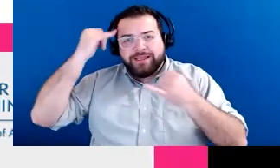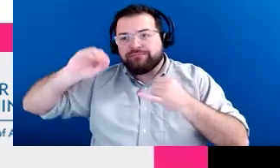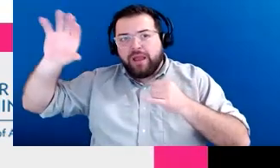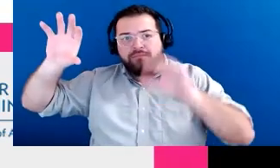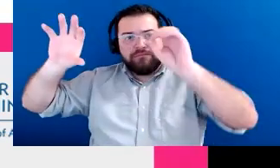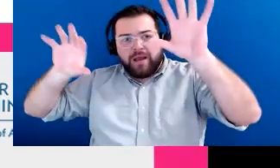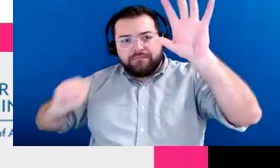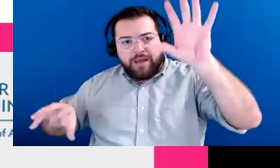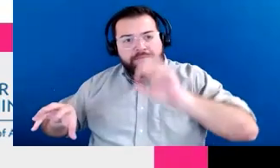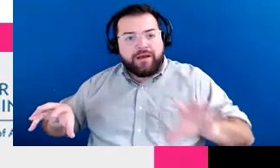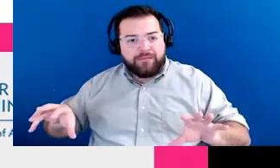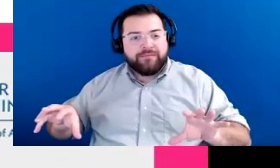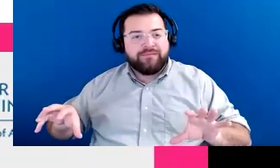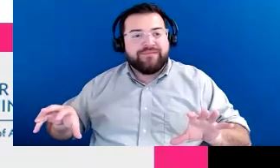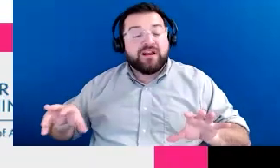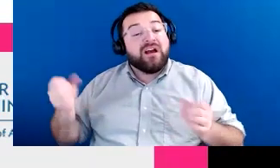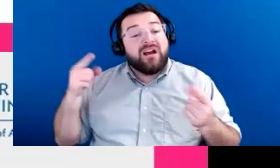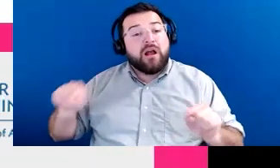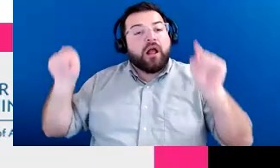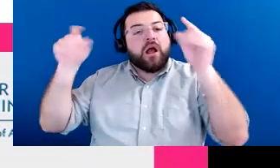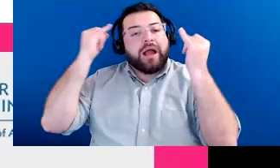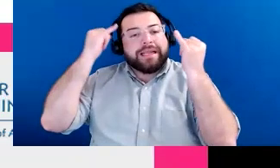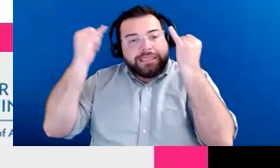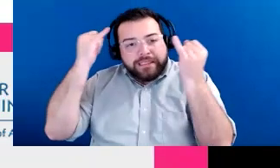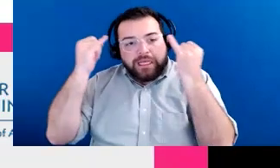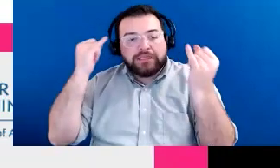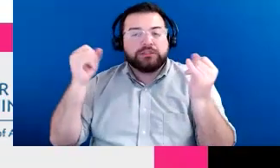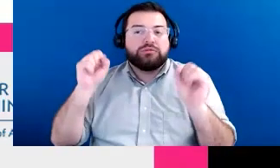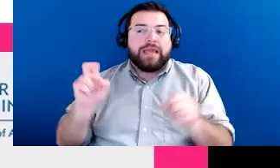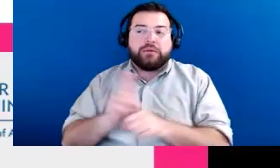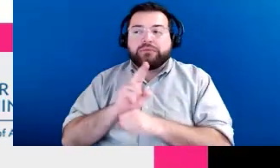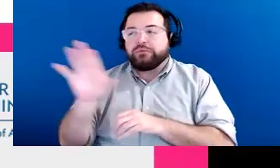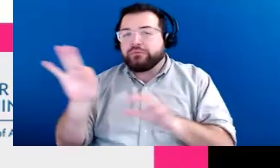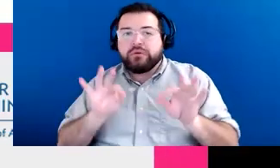And so remember these are all ideas that, and these aren't